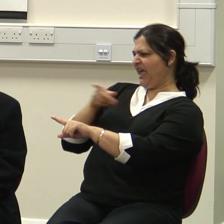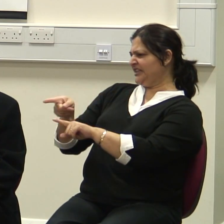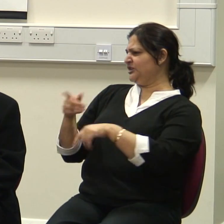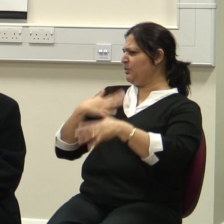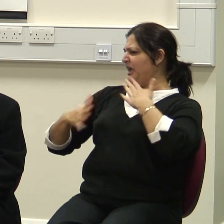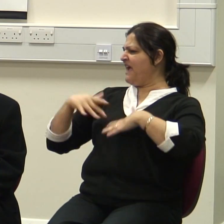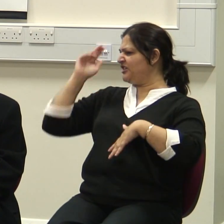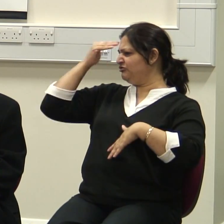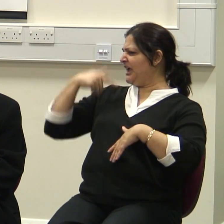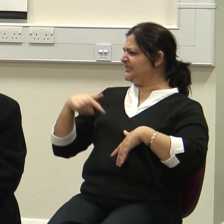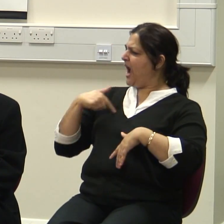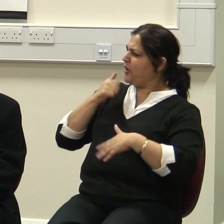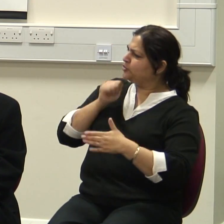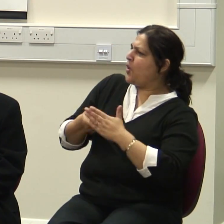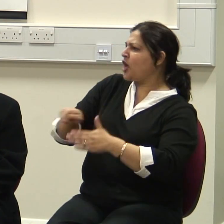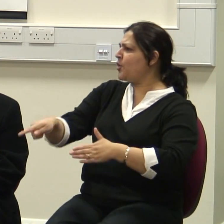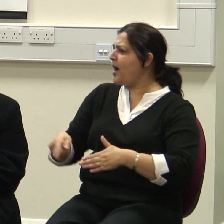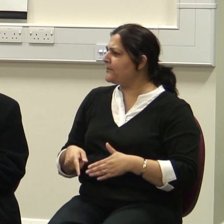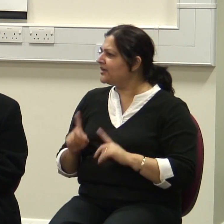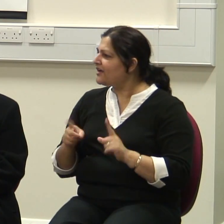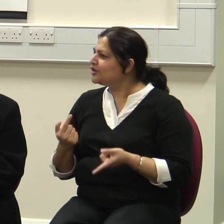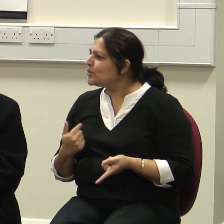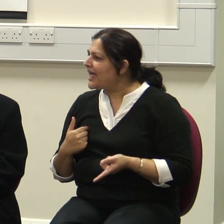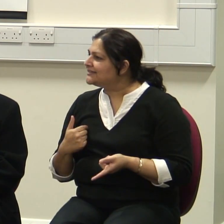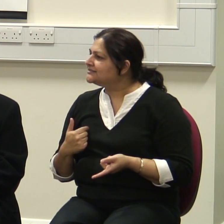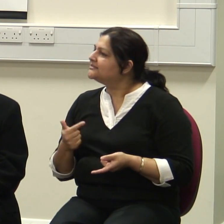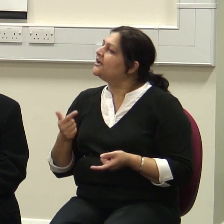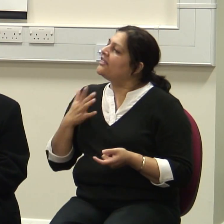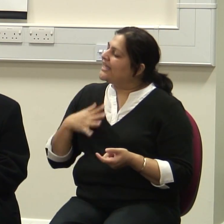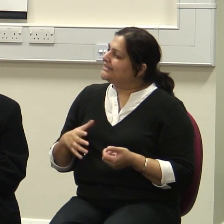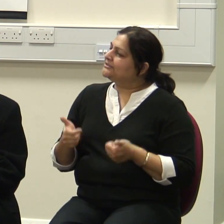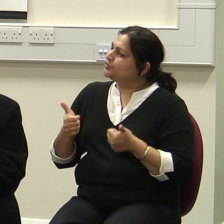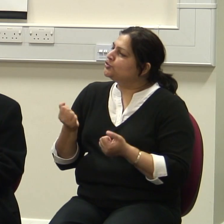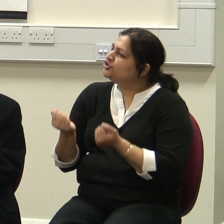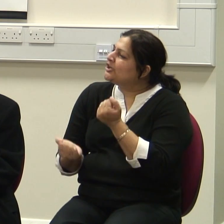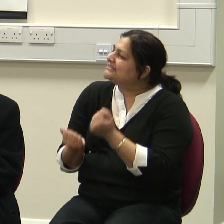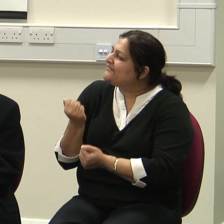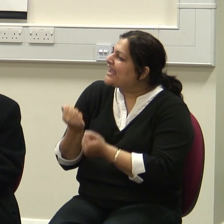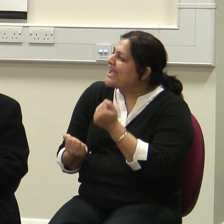lock you up’. There has to be a justification for it. Now there are only two justifications: